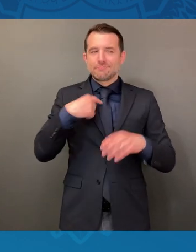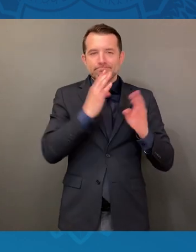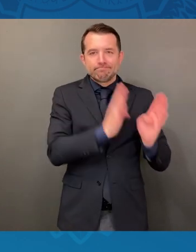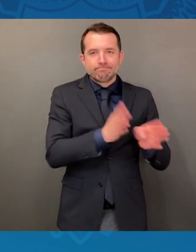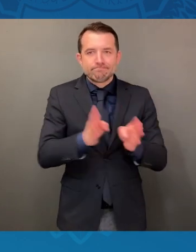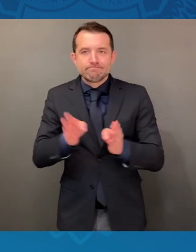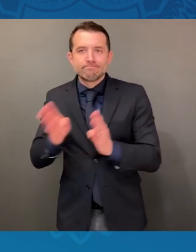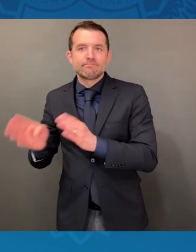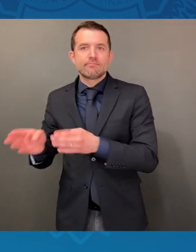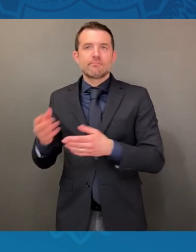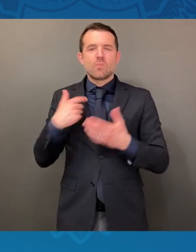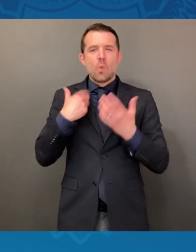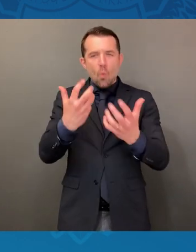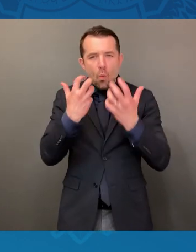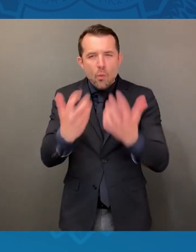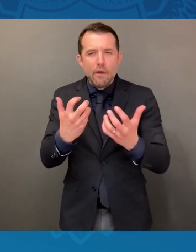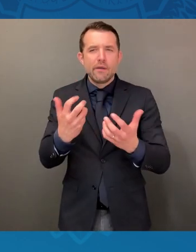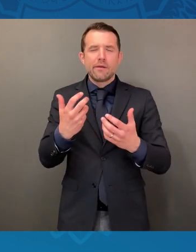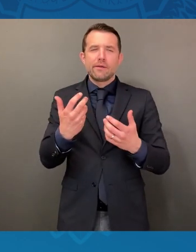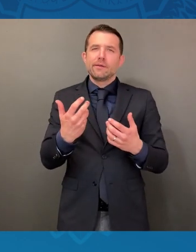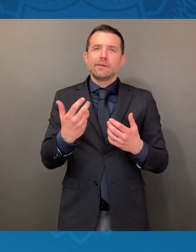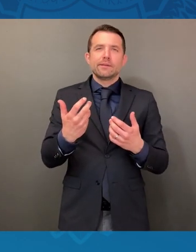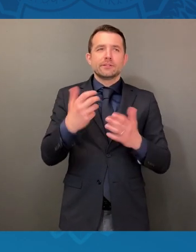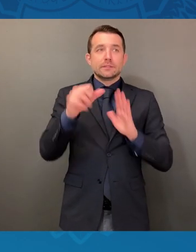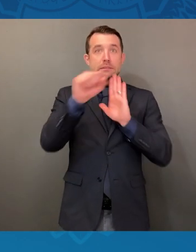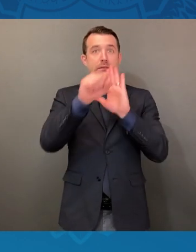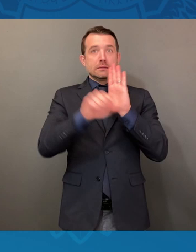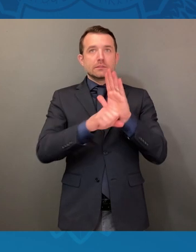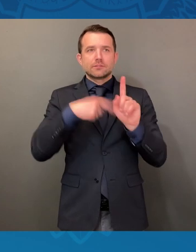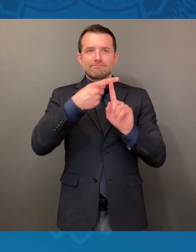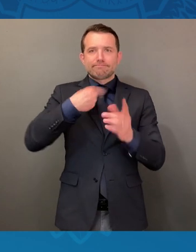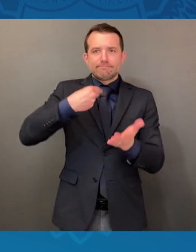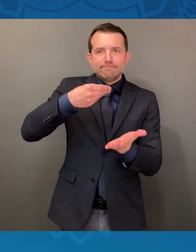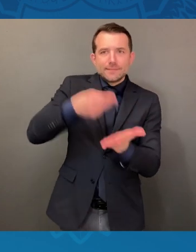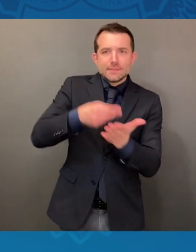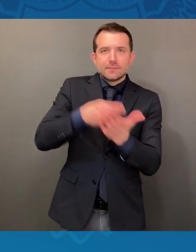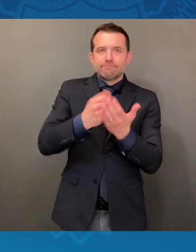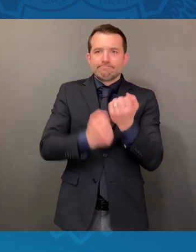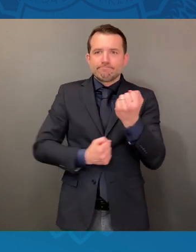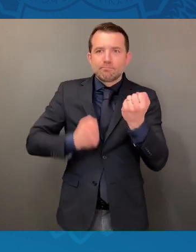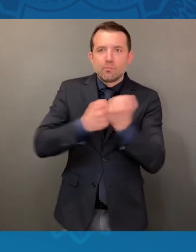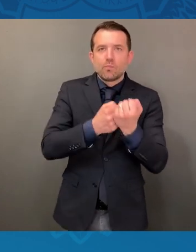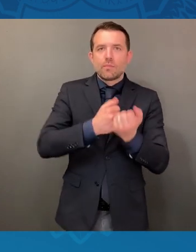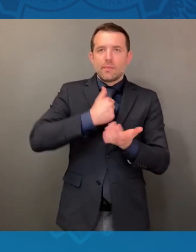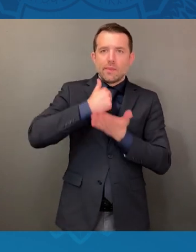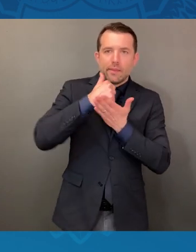but then the states need the support to do that. And think about it, it's not only about the resilience